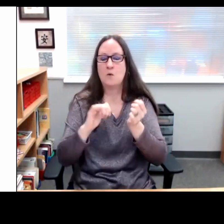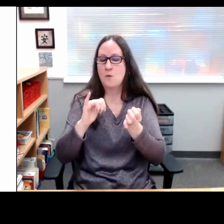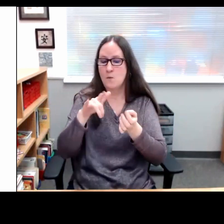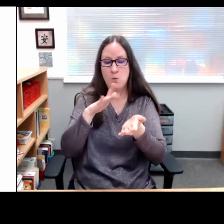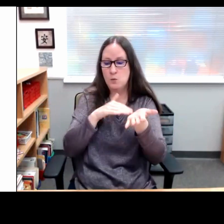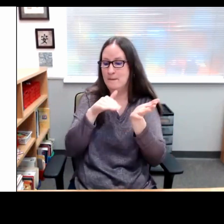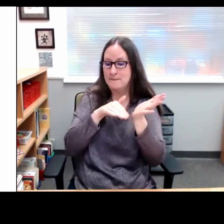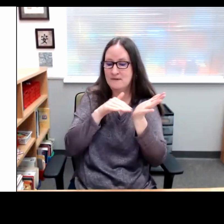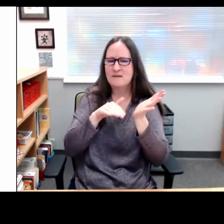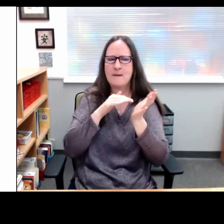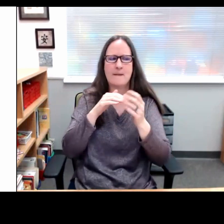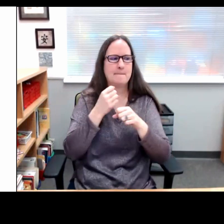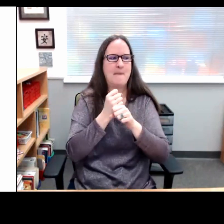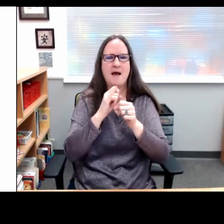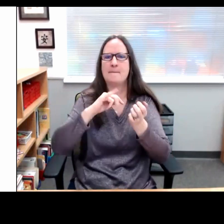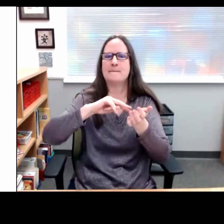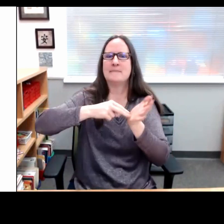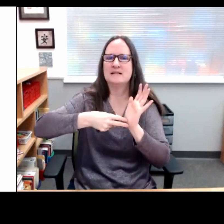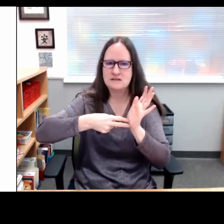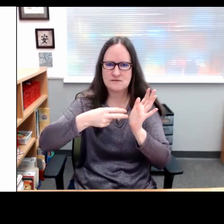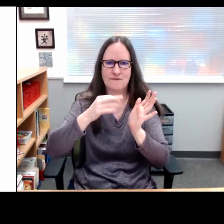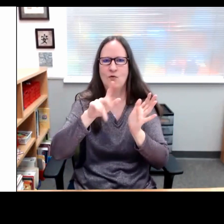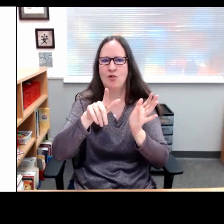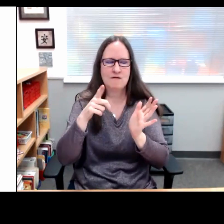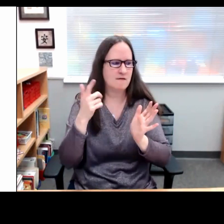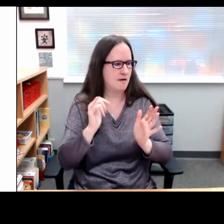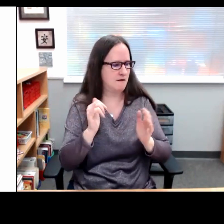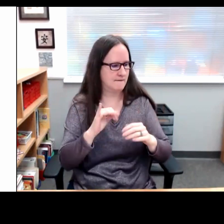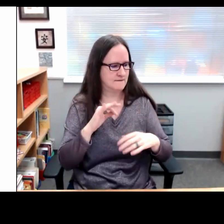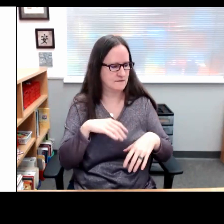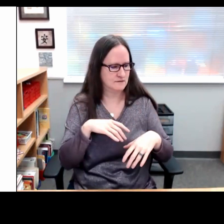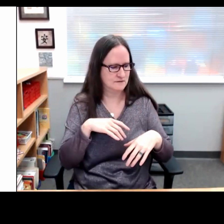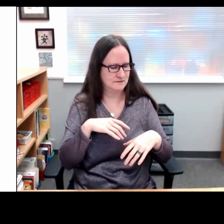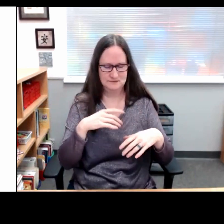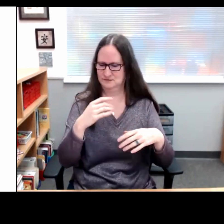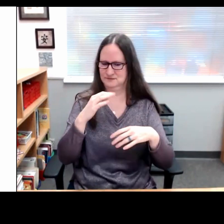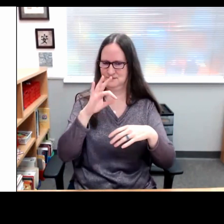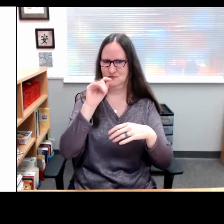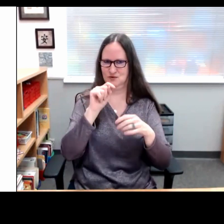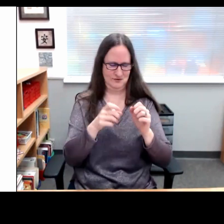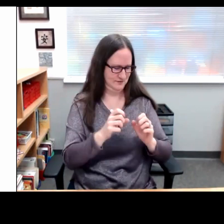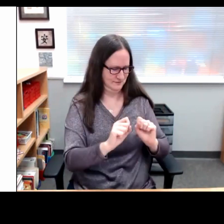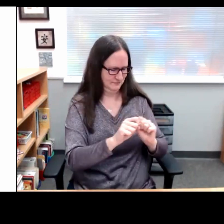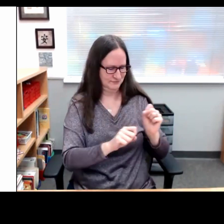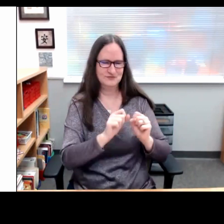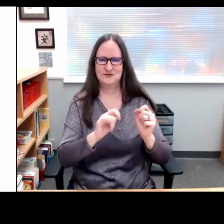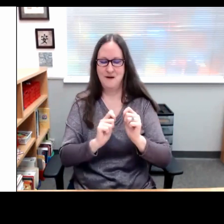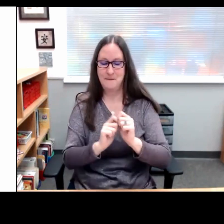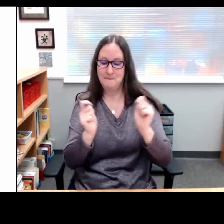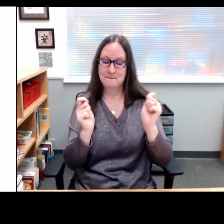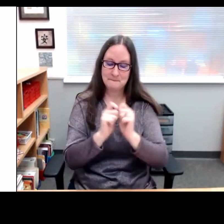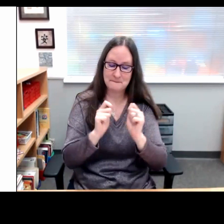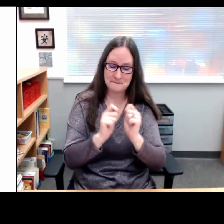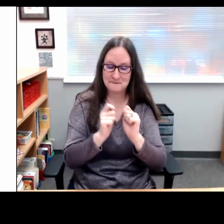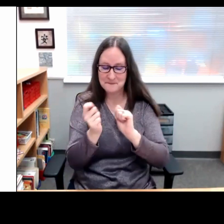play with their hands, or make meaningful opportunities like playing with their feet.